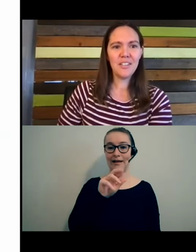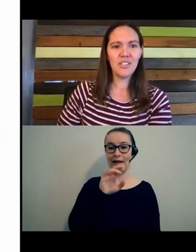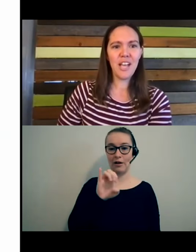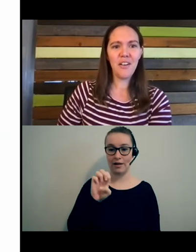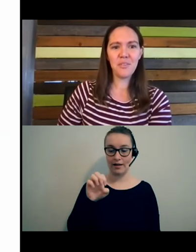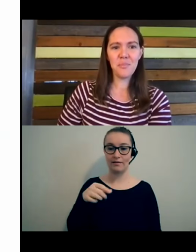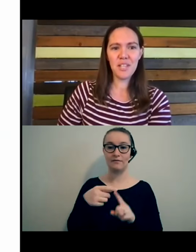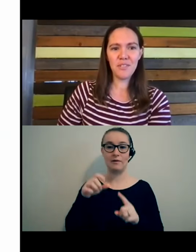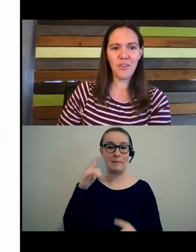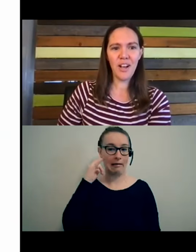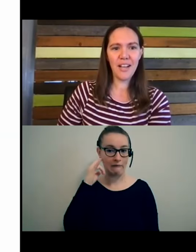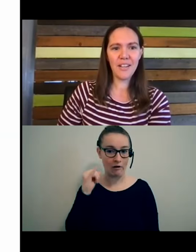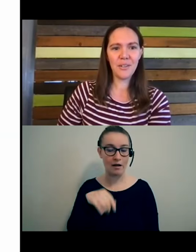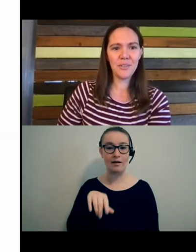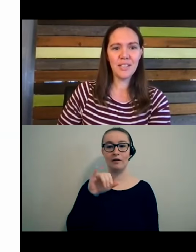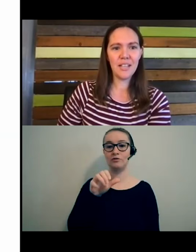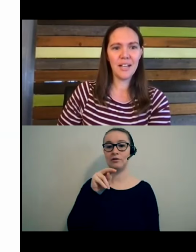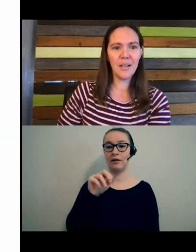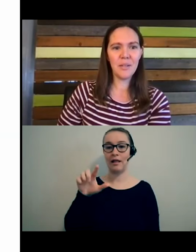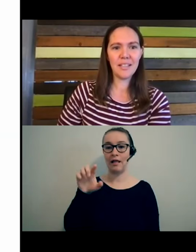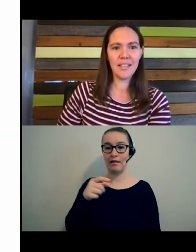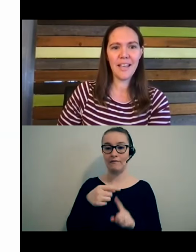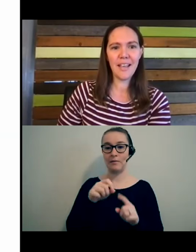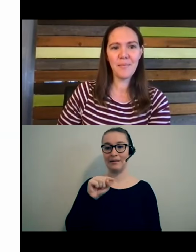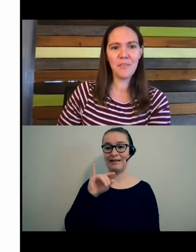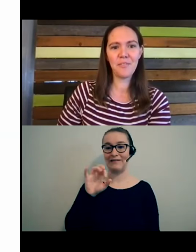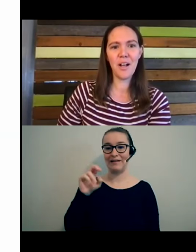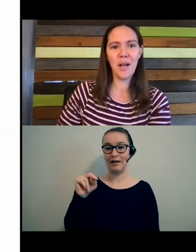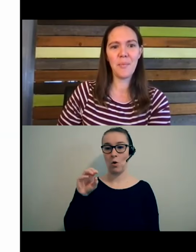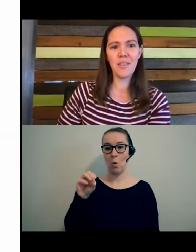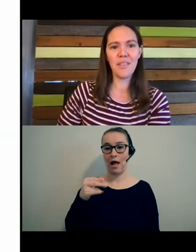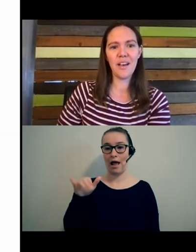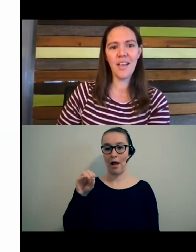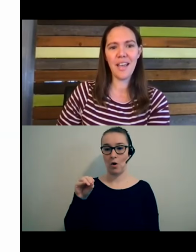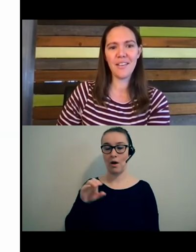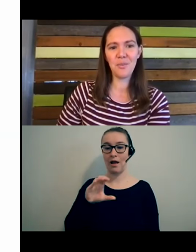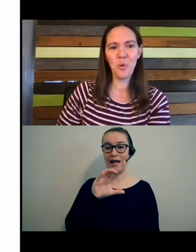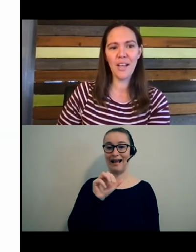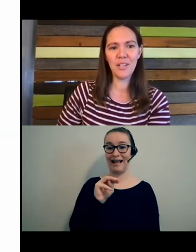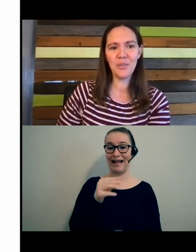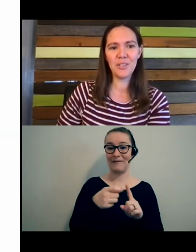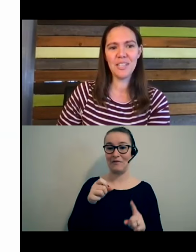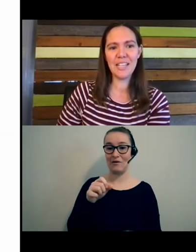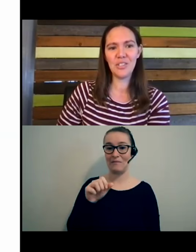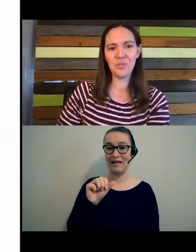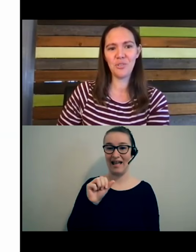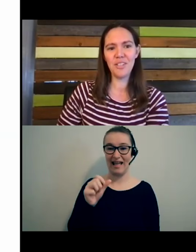Jenelle from Tiffin, Ohio. Cam from the A11y Coder in Toronto.